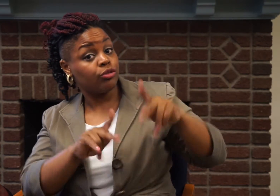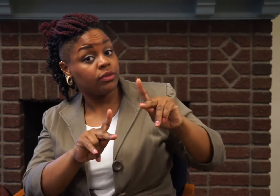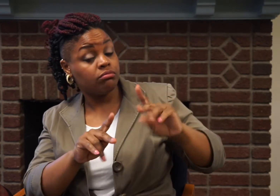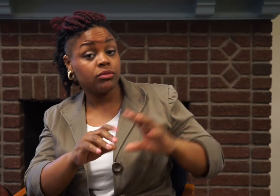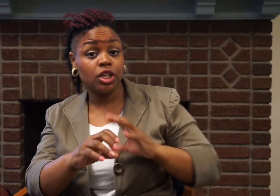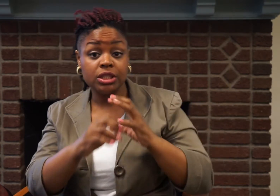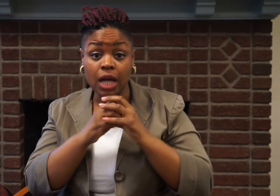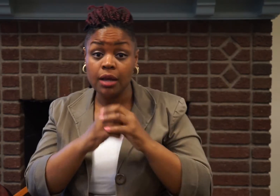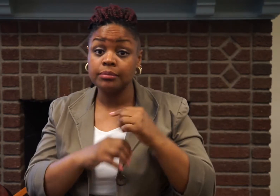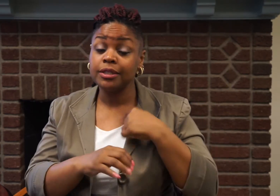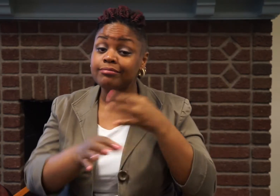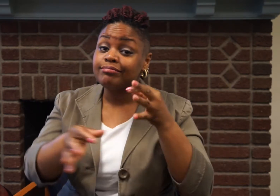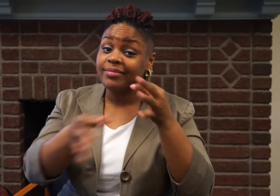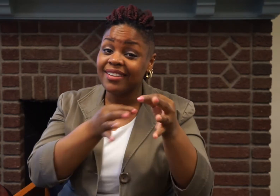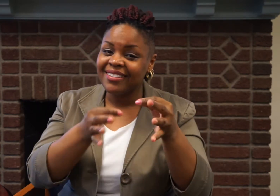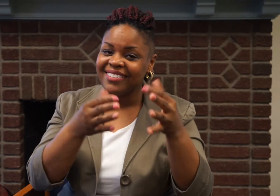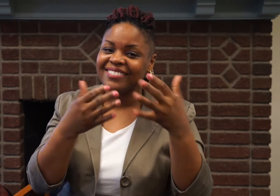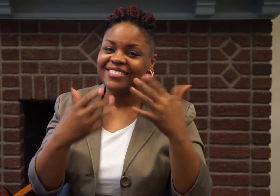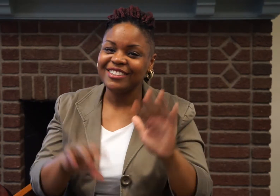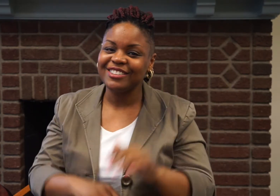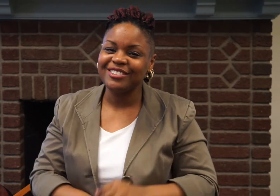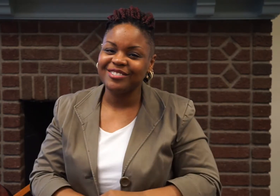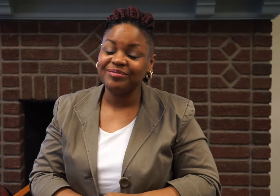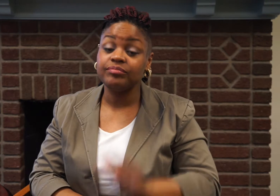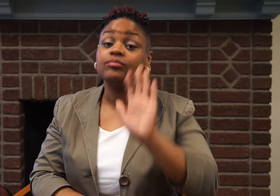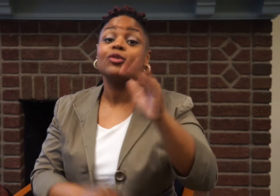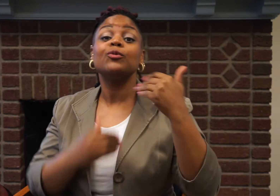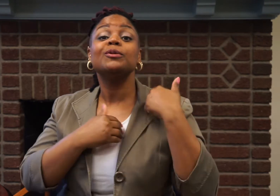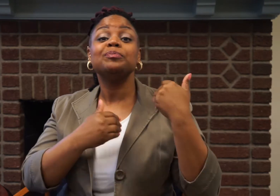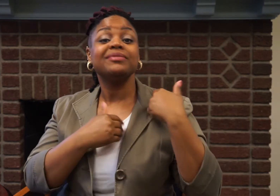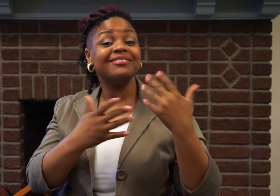In this video I've explained the concepts of privilege and intersectionality.